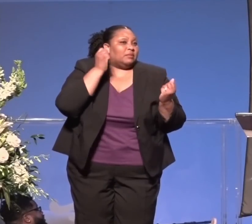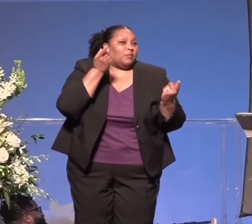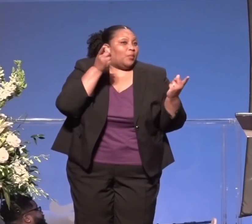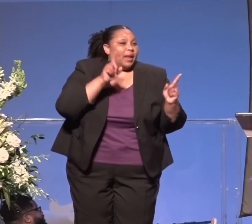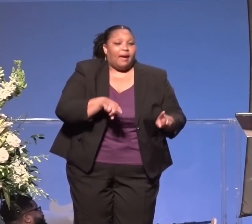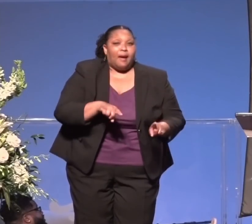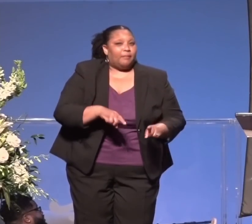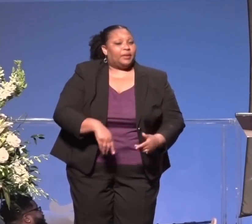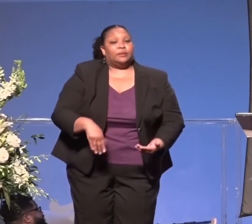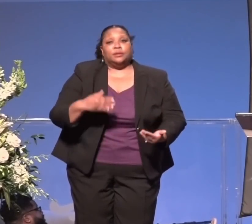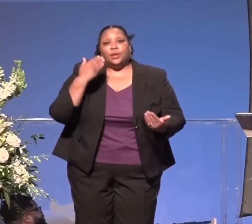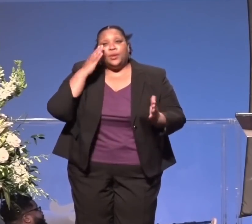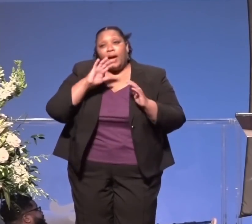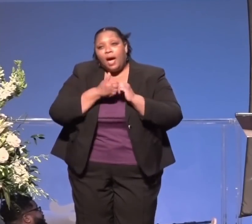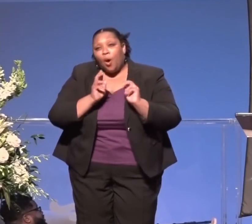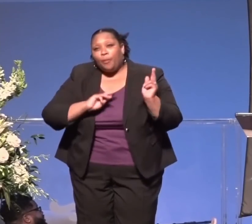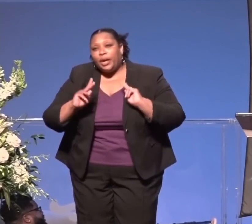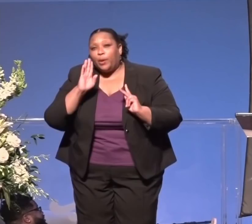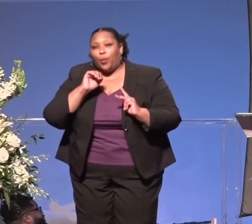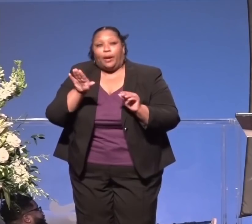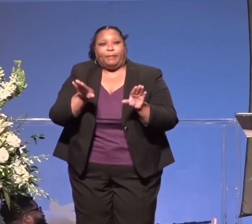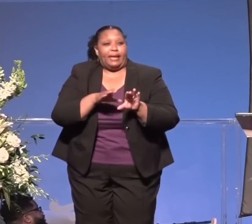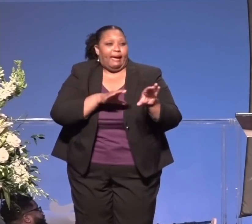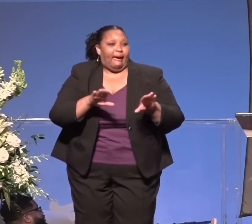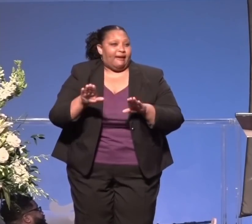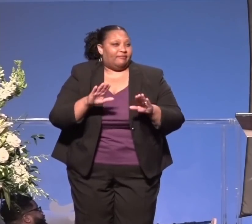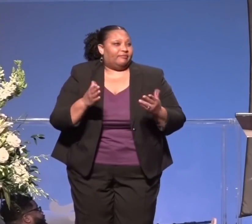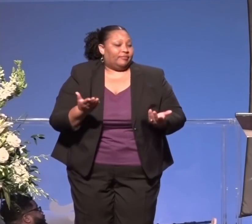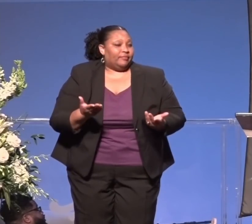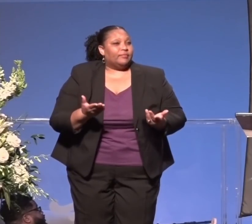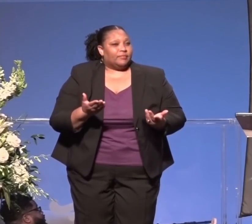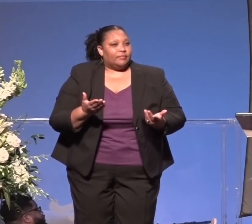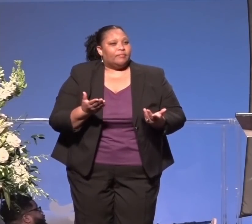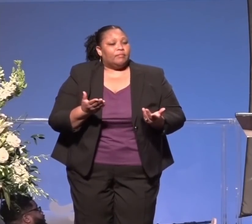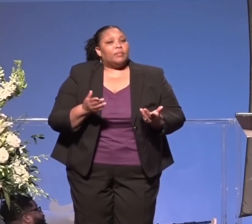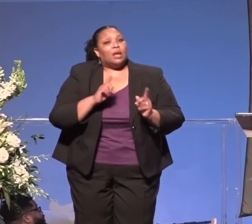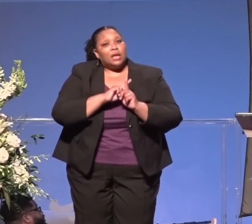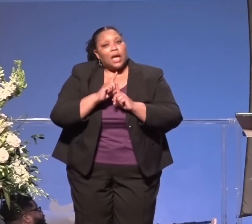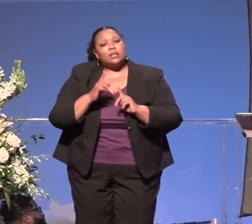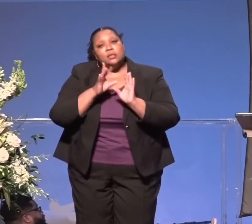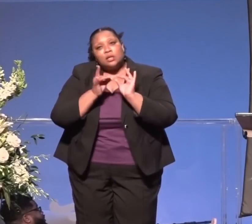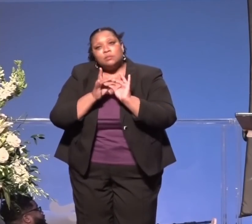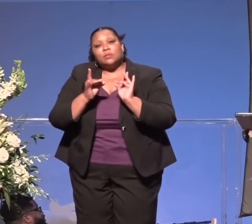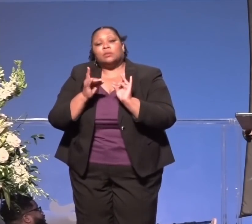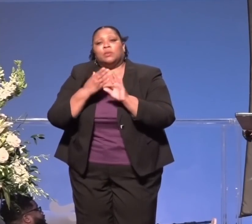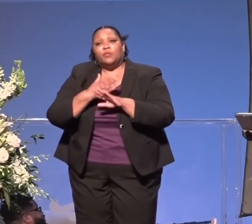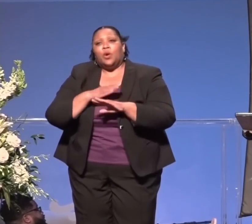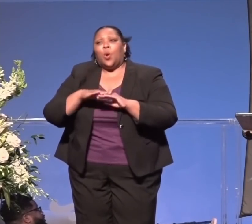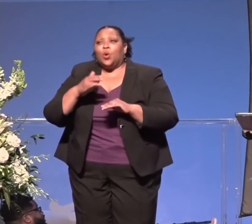YET THEY OPENED THE DOORS ANYWAY. NOT KNOWING WHAT WOULD HAPPEN,